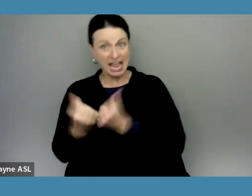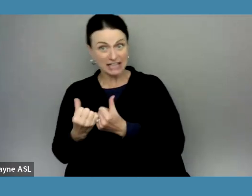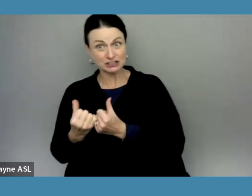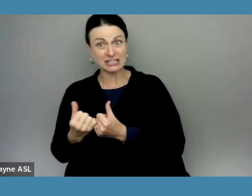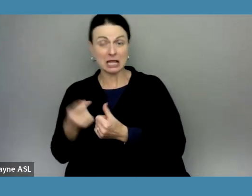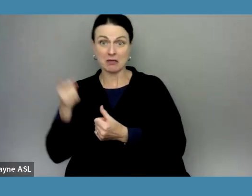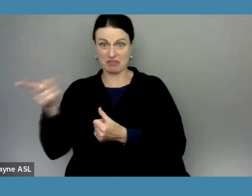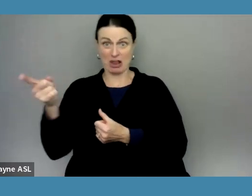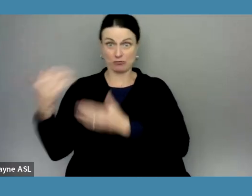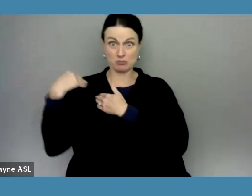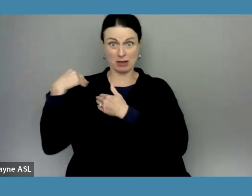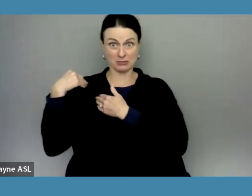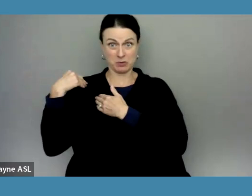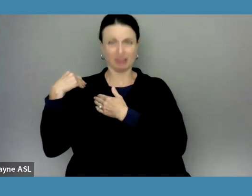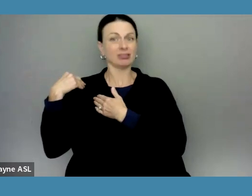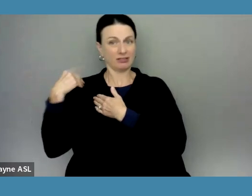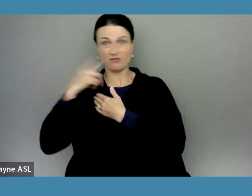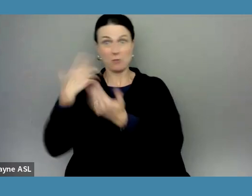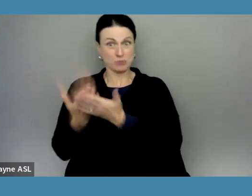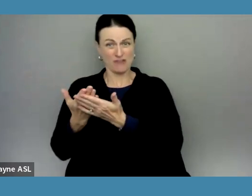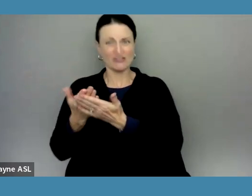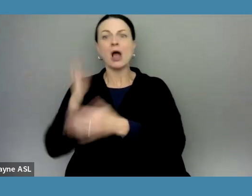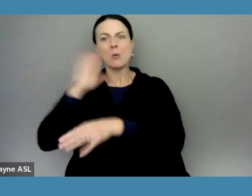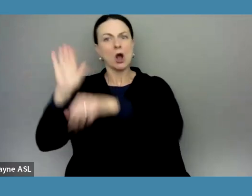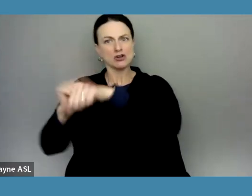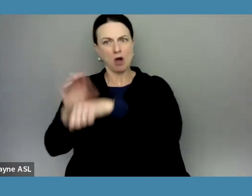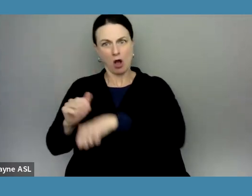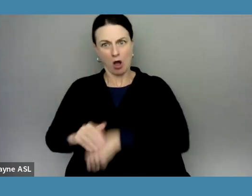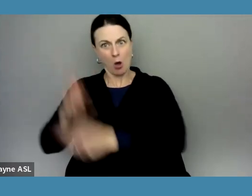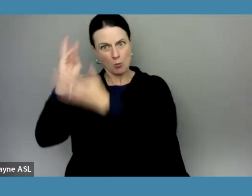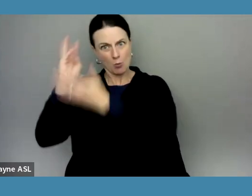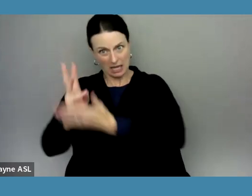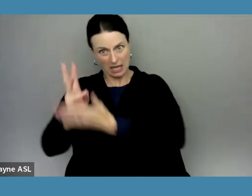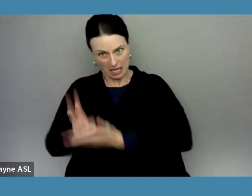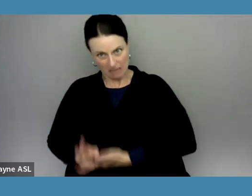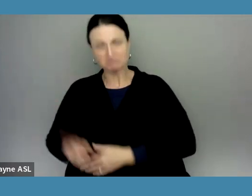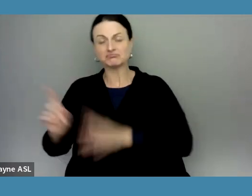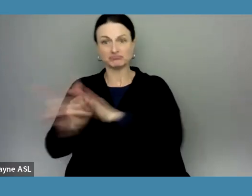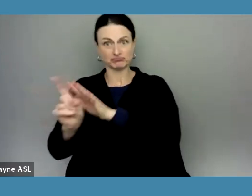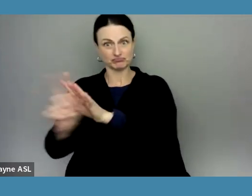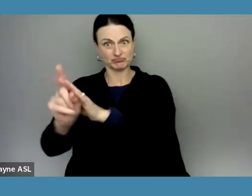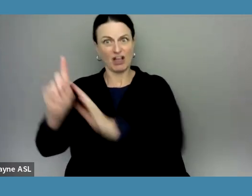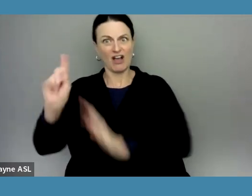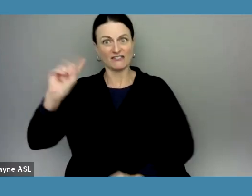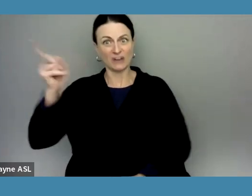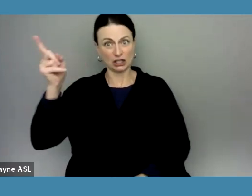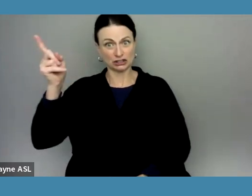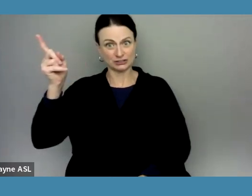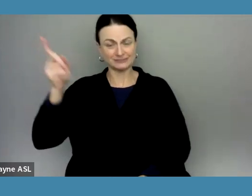they're gonna call their witnesses first. Now, every time they call the agency